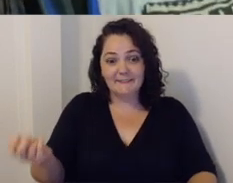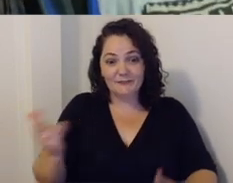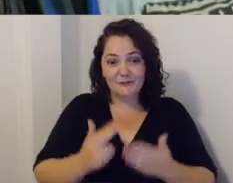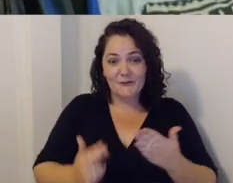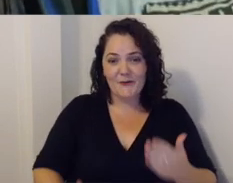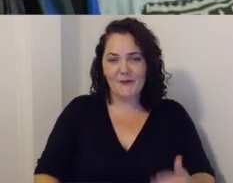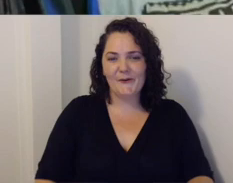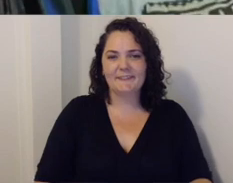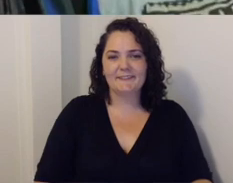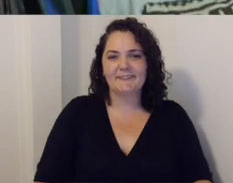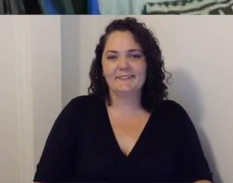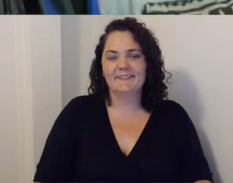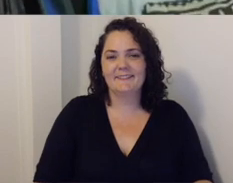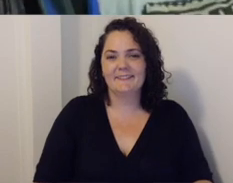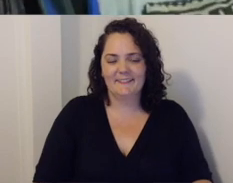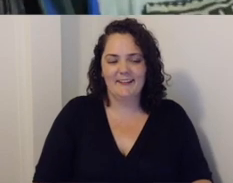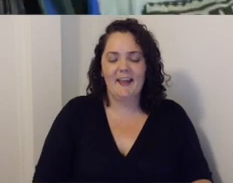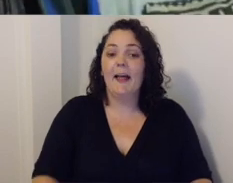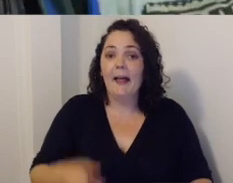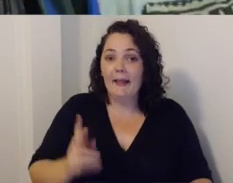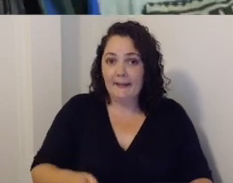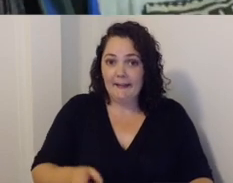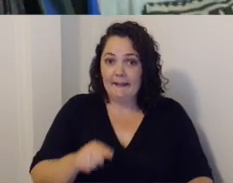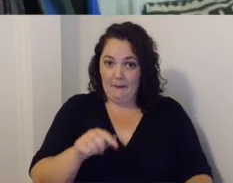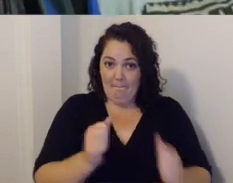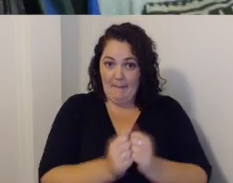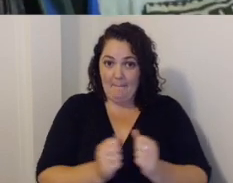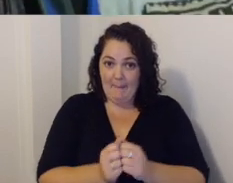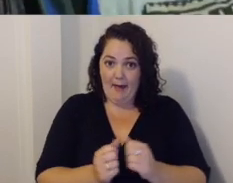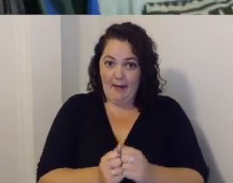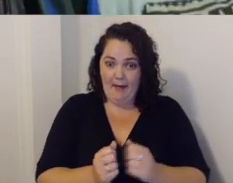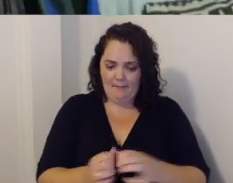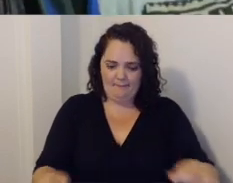I want you to prepare yourself another sheet of dry ground so move that drawing off to the side